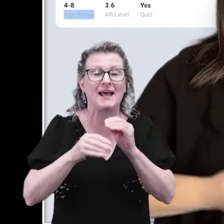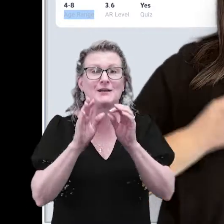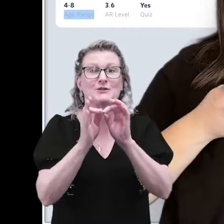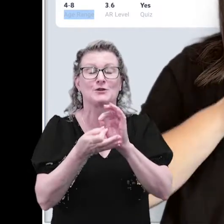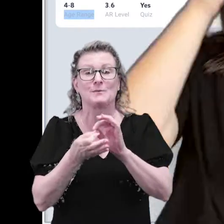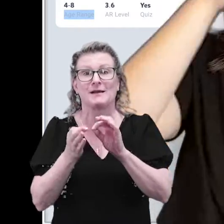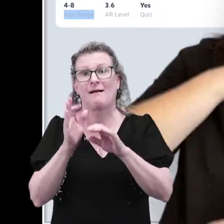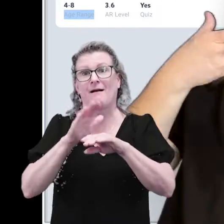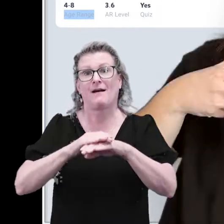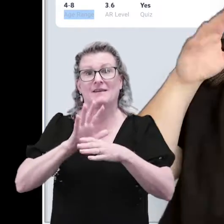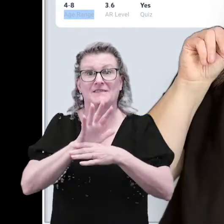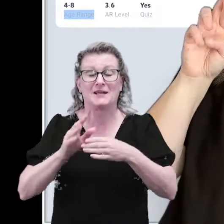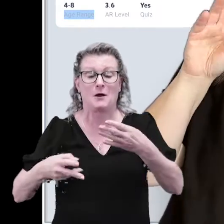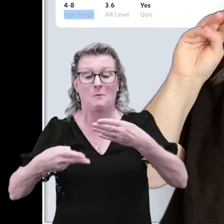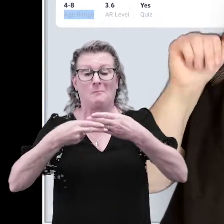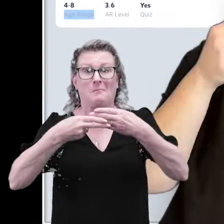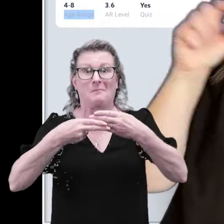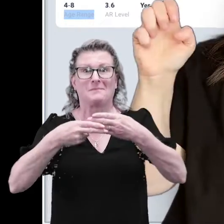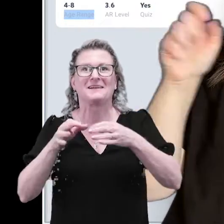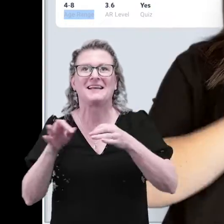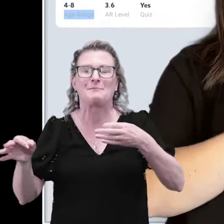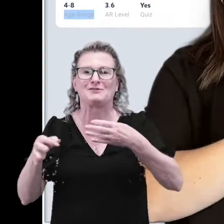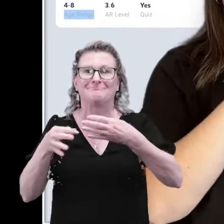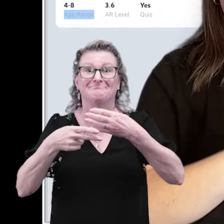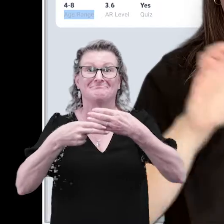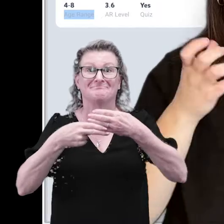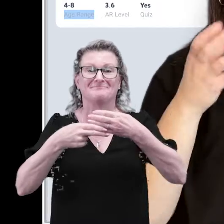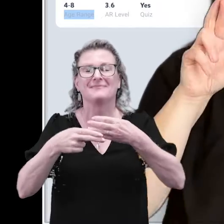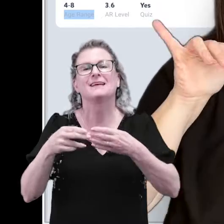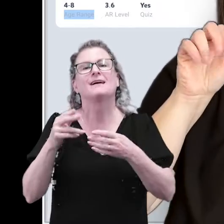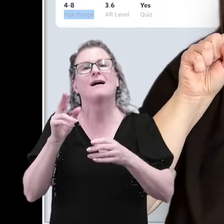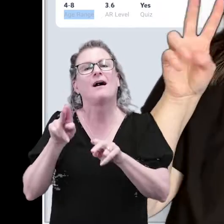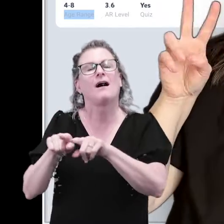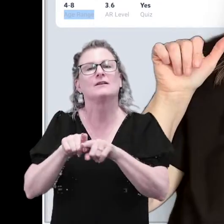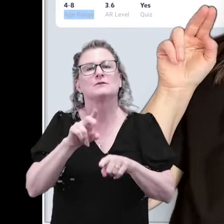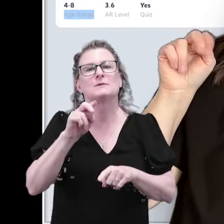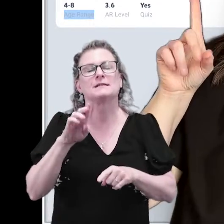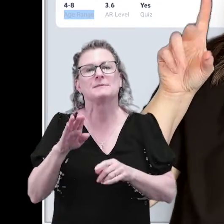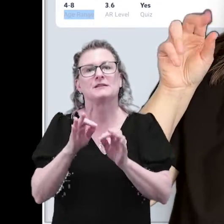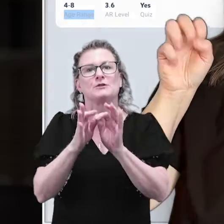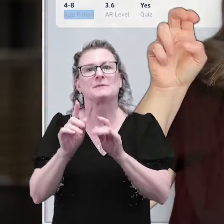an interpretation overlay or captioning in addition the USDB interpreting team